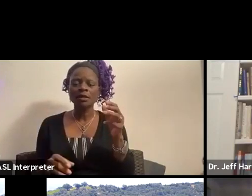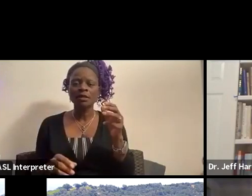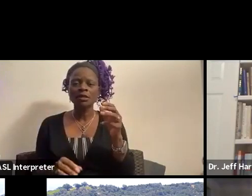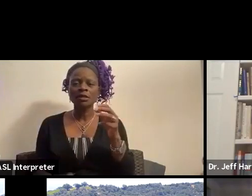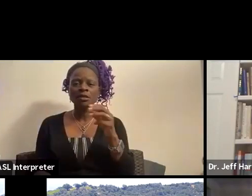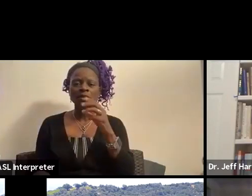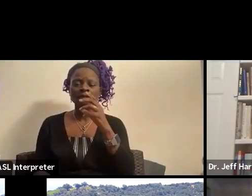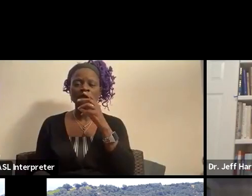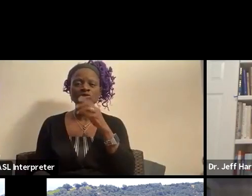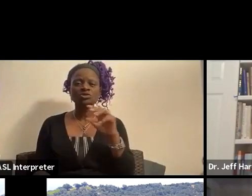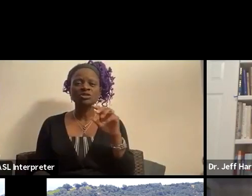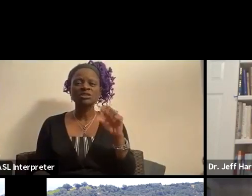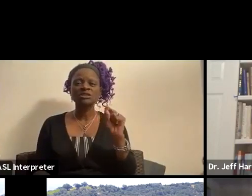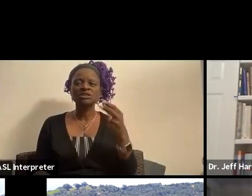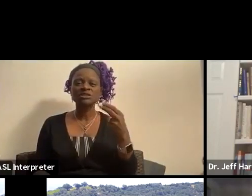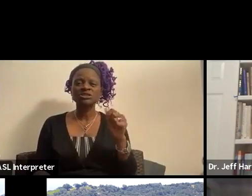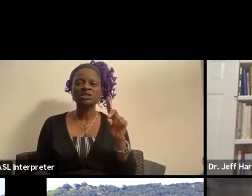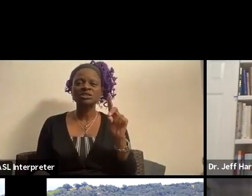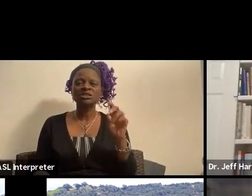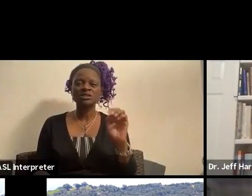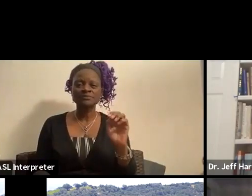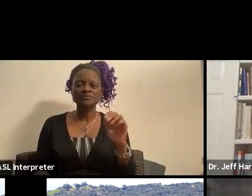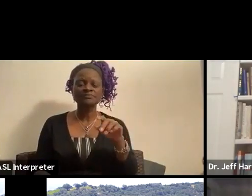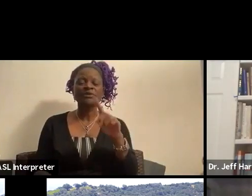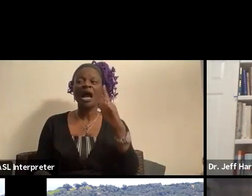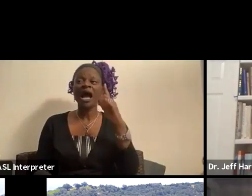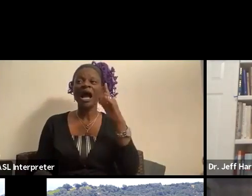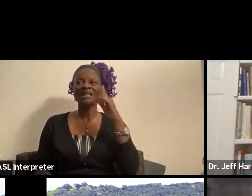So I I think the question was,